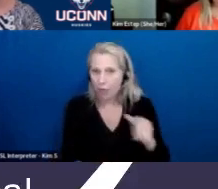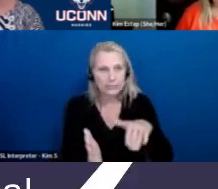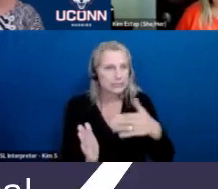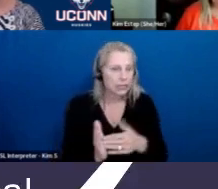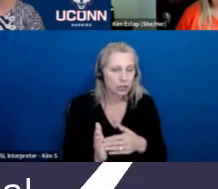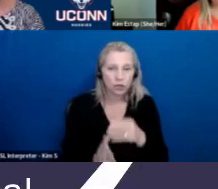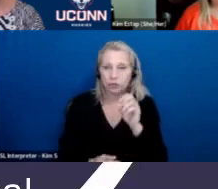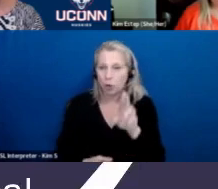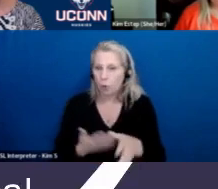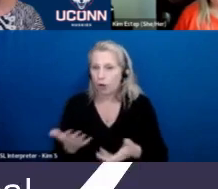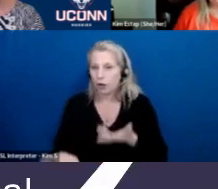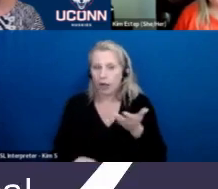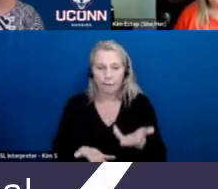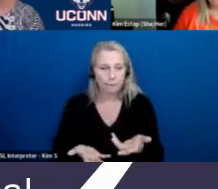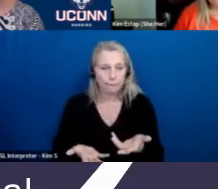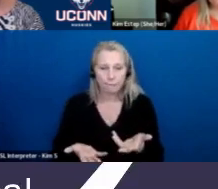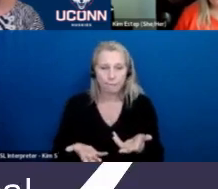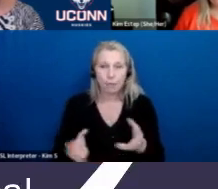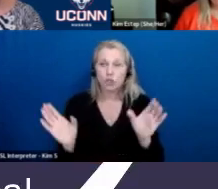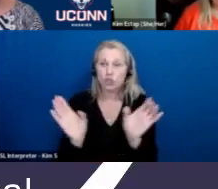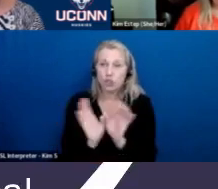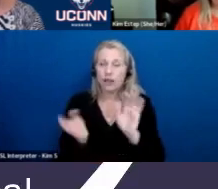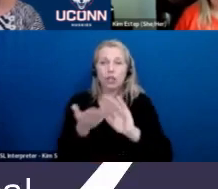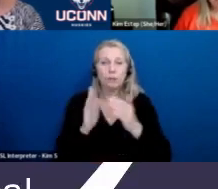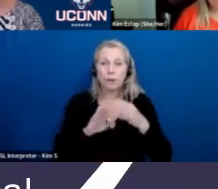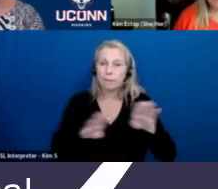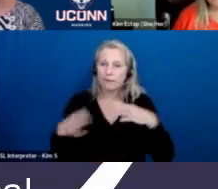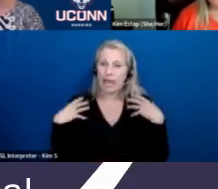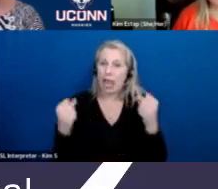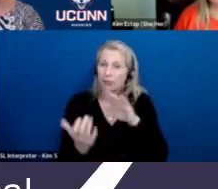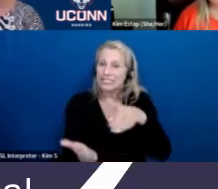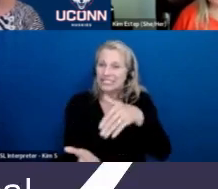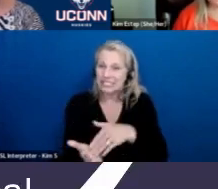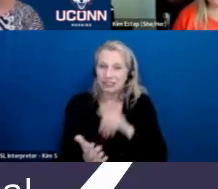or certified community behavioral health centers. I don't know if you're familiar